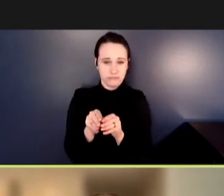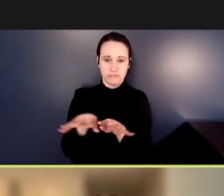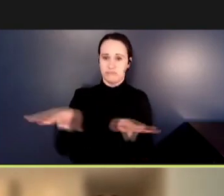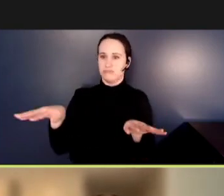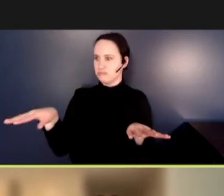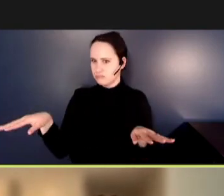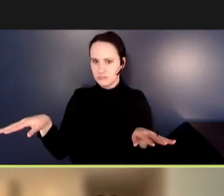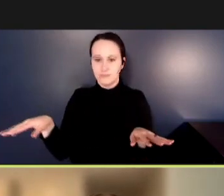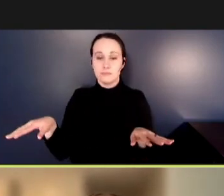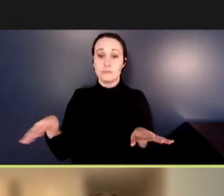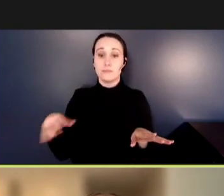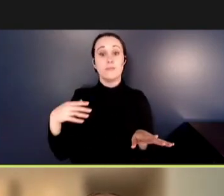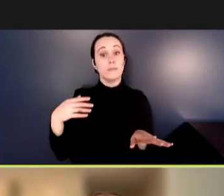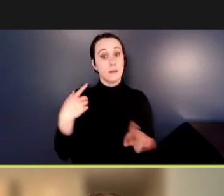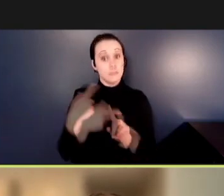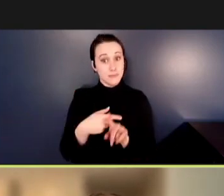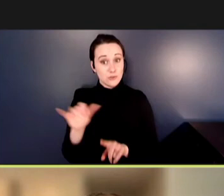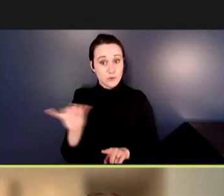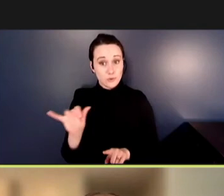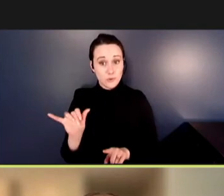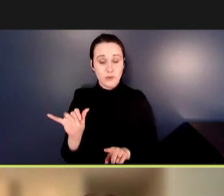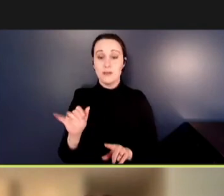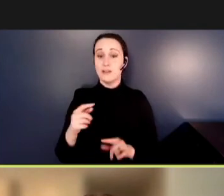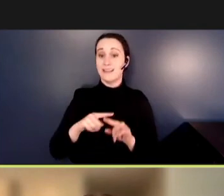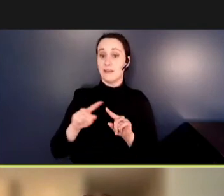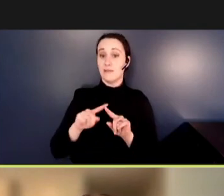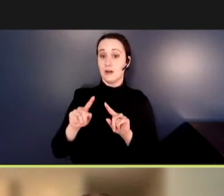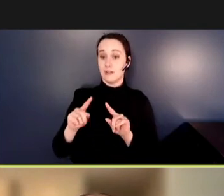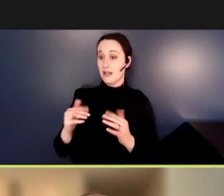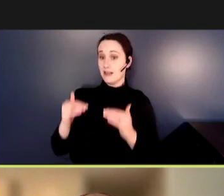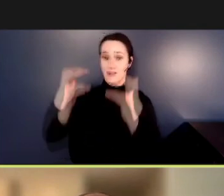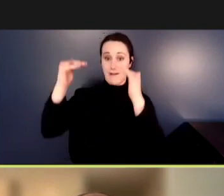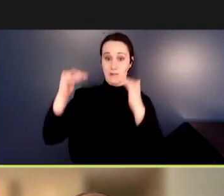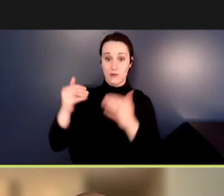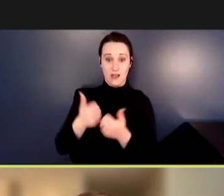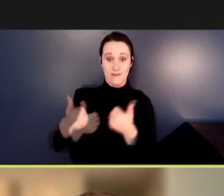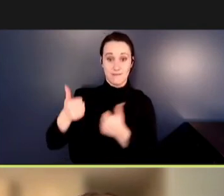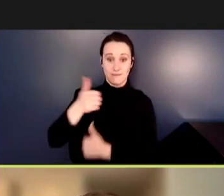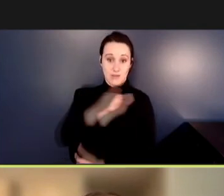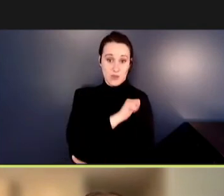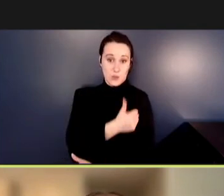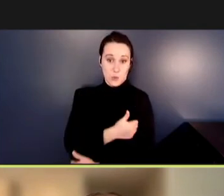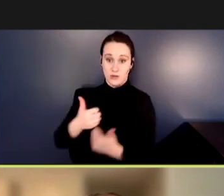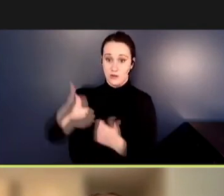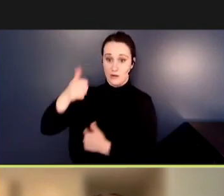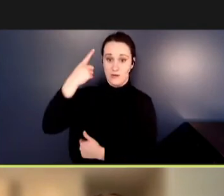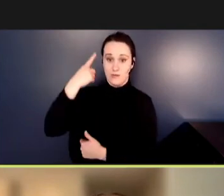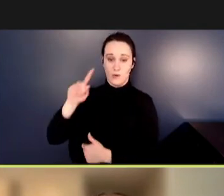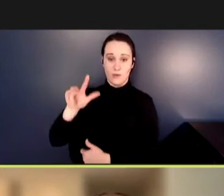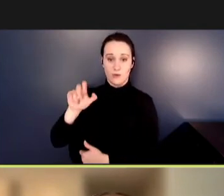you know, it doesn't -- the different levers of authority within section 317 doesn't allow for it